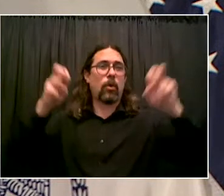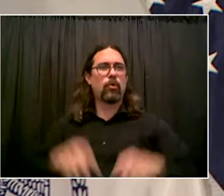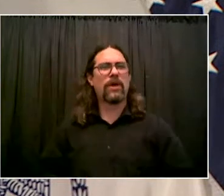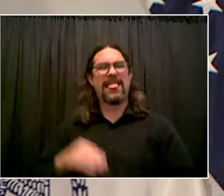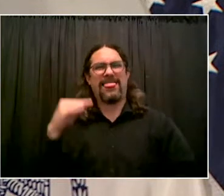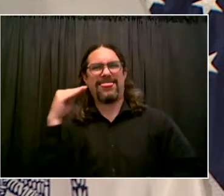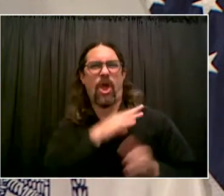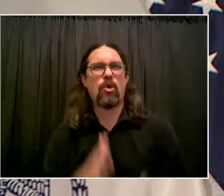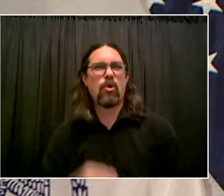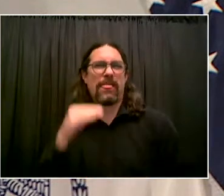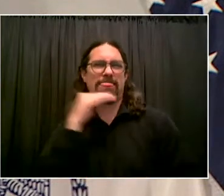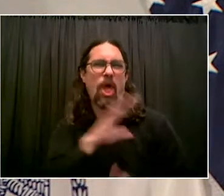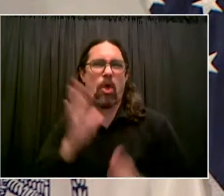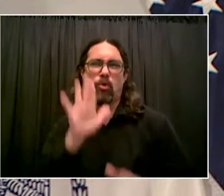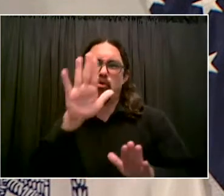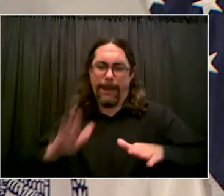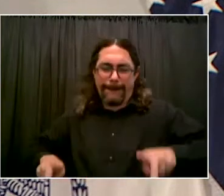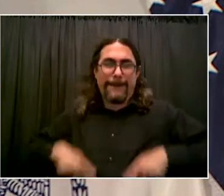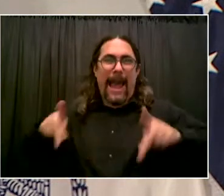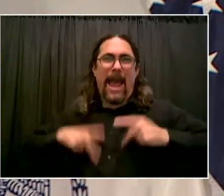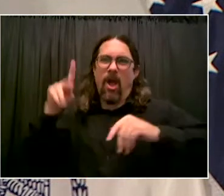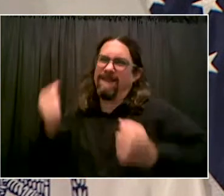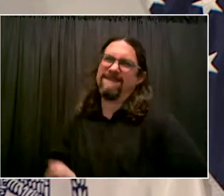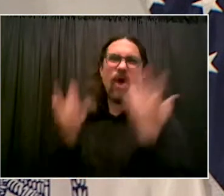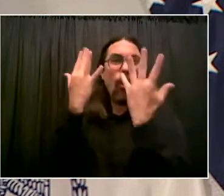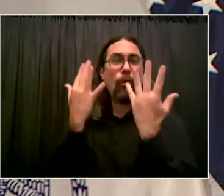THE PHRASE, LIAR LIAR PANTS ON FIRE. THAT'S TE H CLASSIC I WOULD